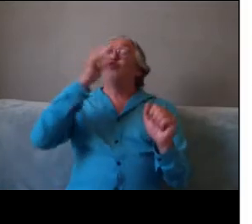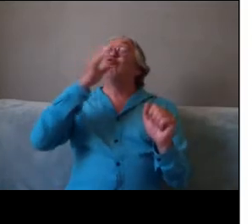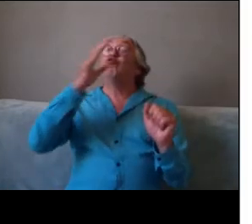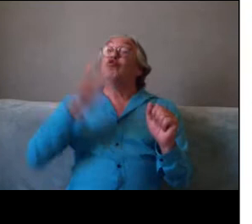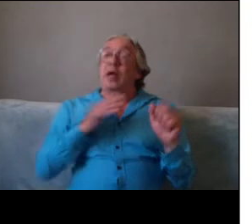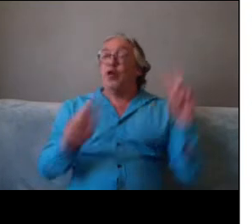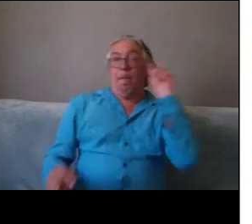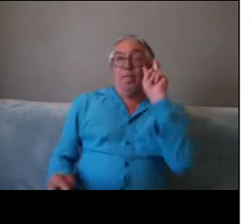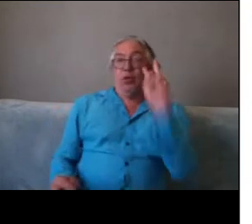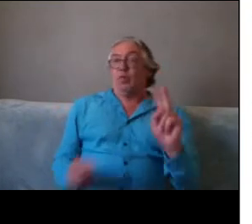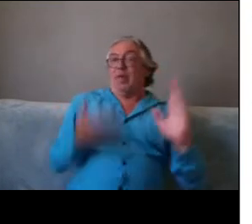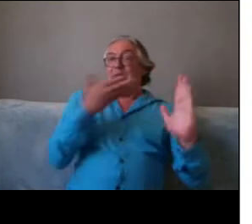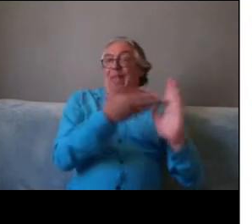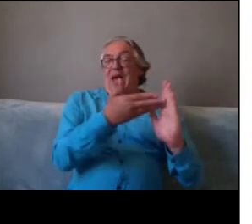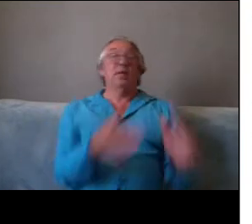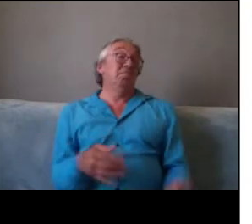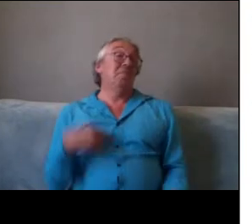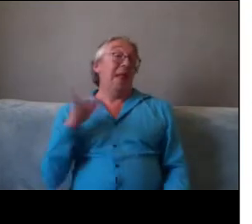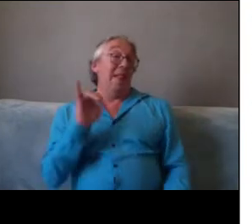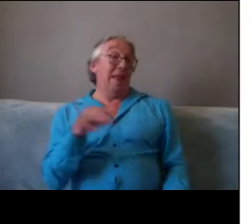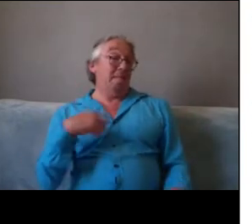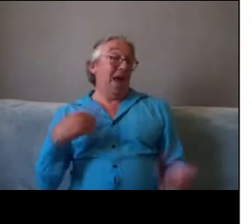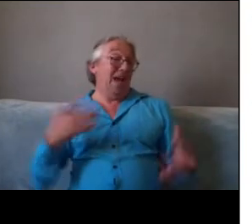And we're talking about inclusive society